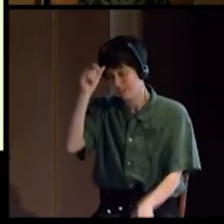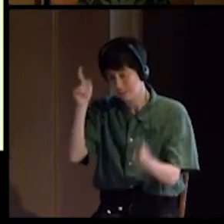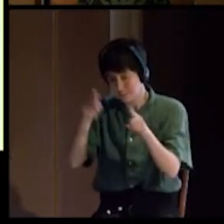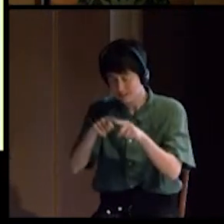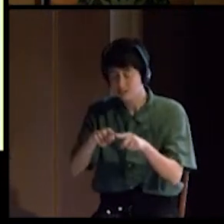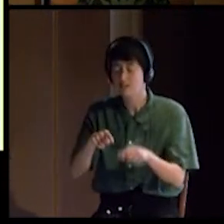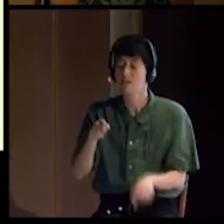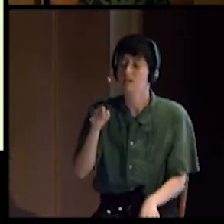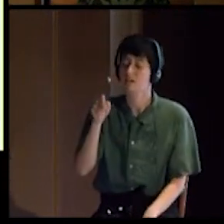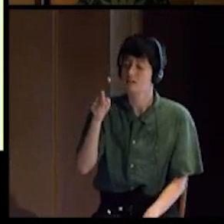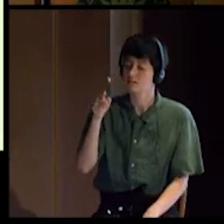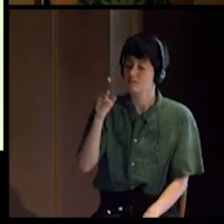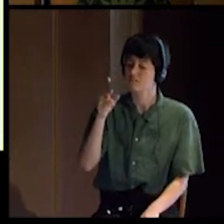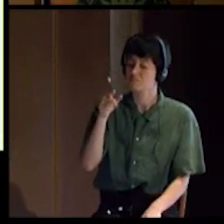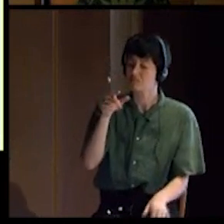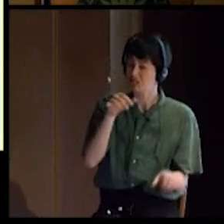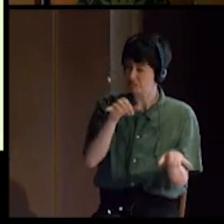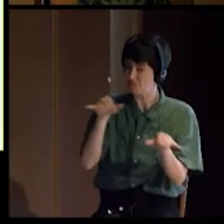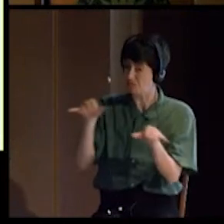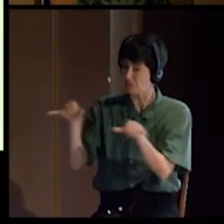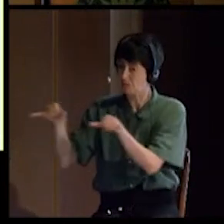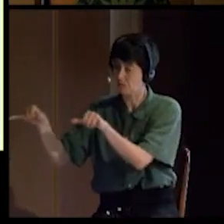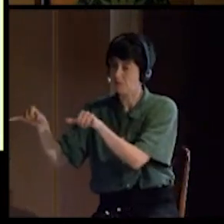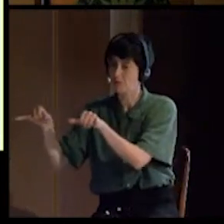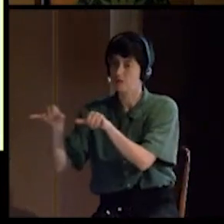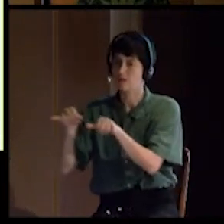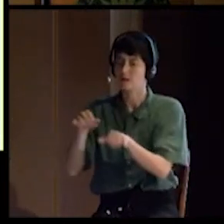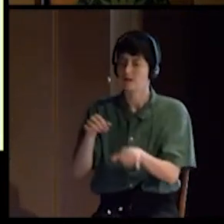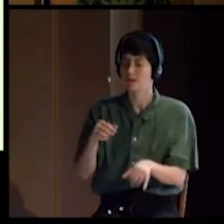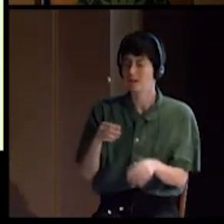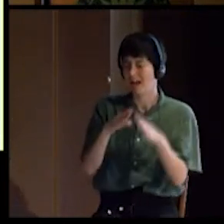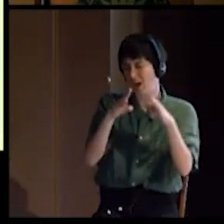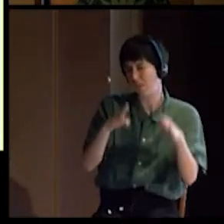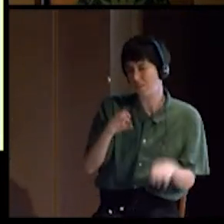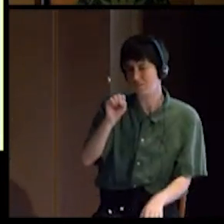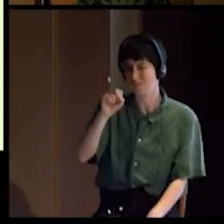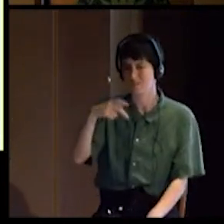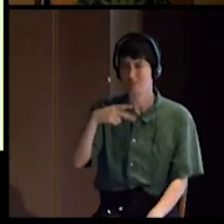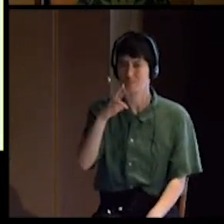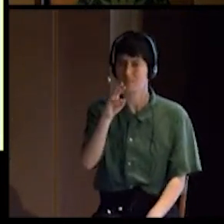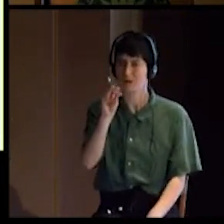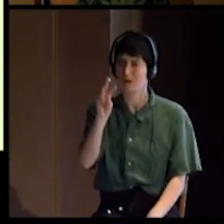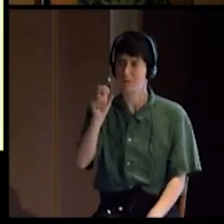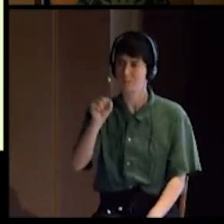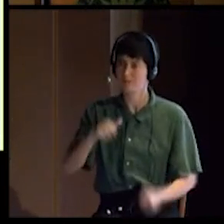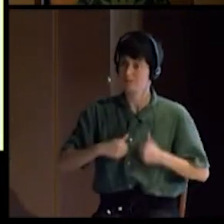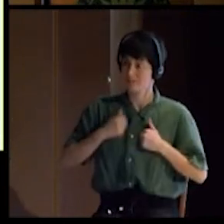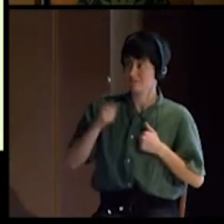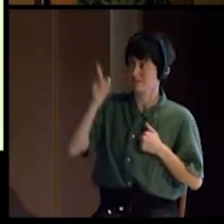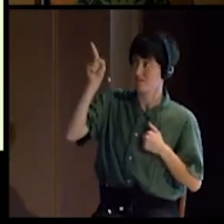So house sparrows at low elevations have less downy feathers than house sparrows at high elevations.